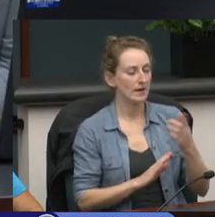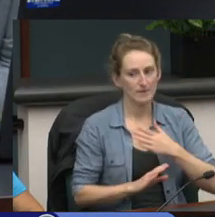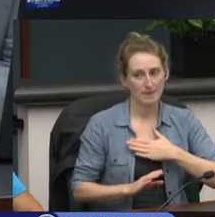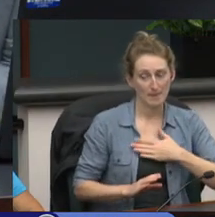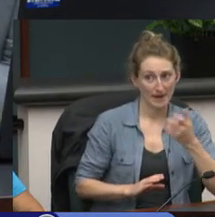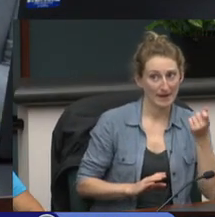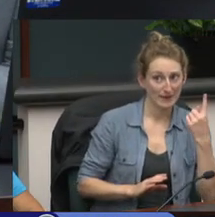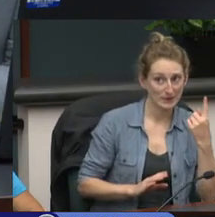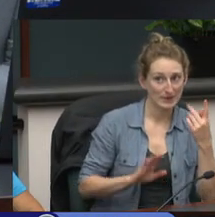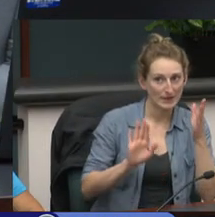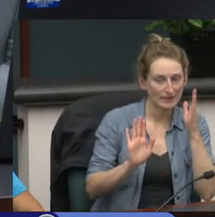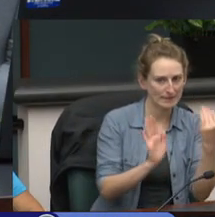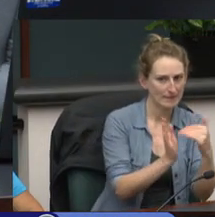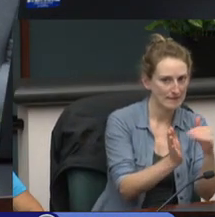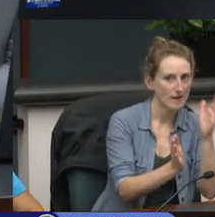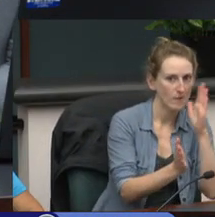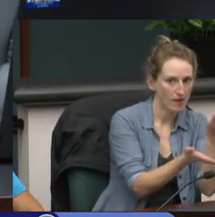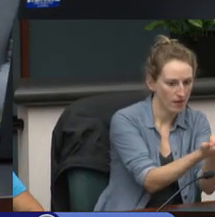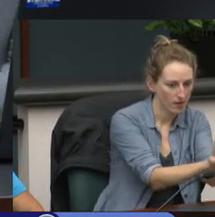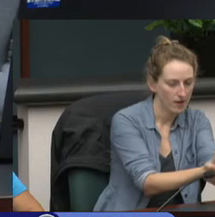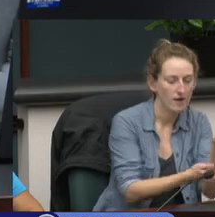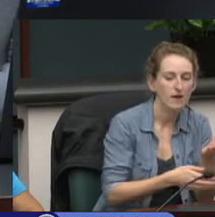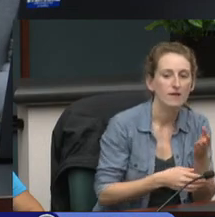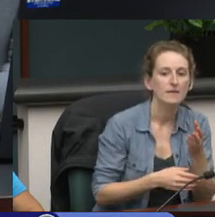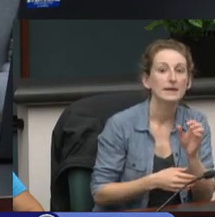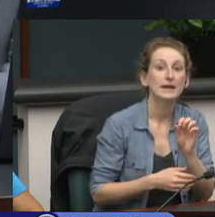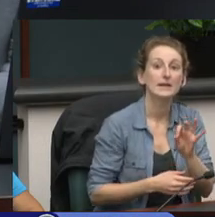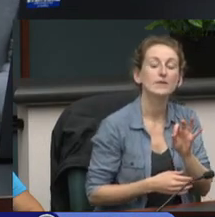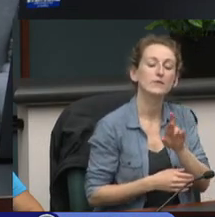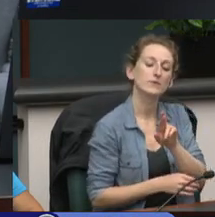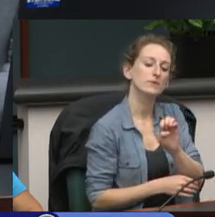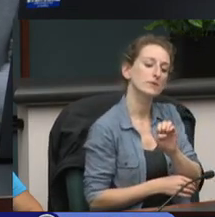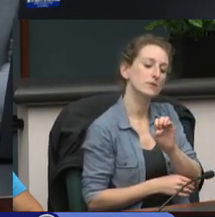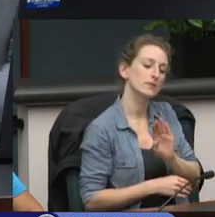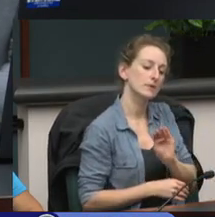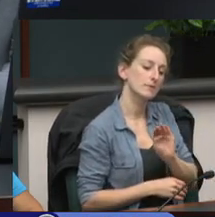verify this that if you were doing a remodel of an old house that the issues